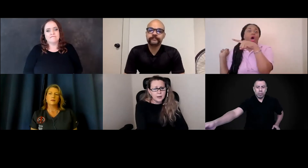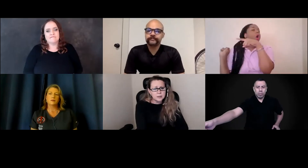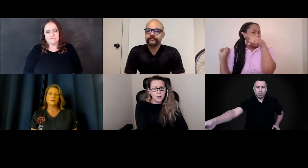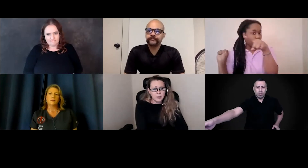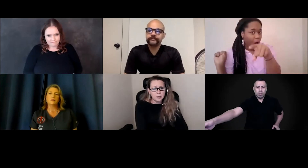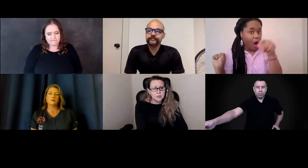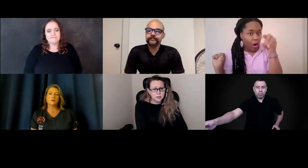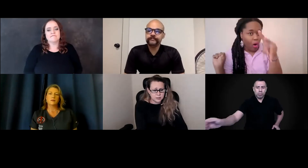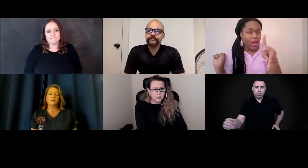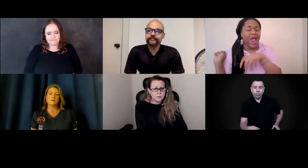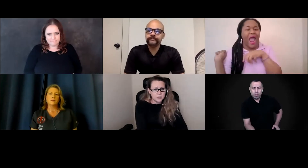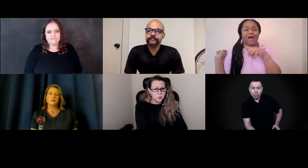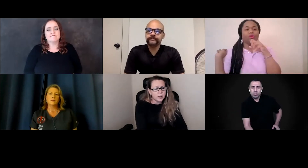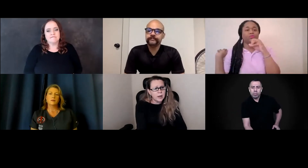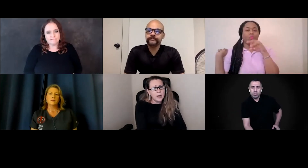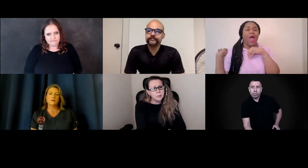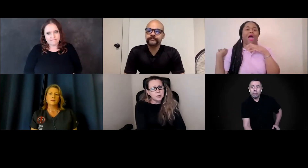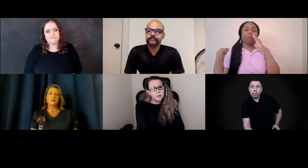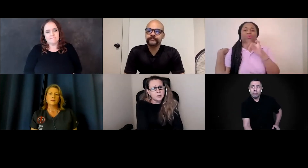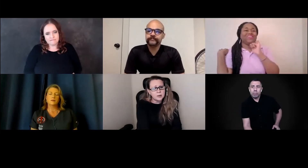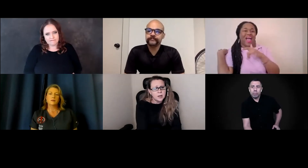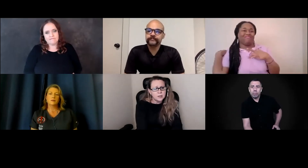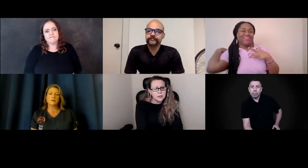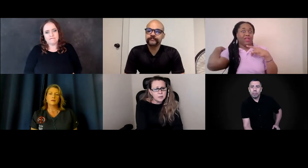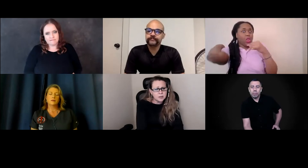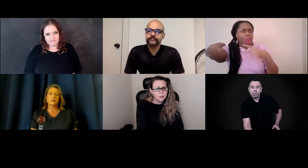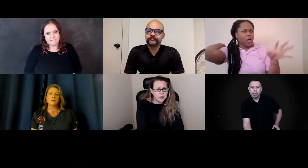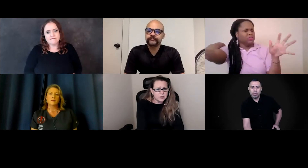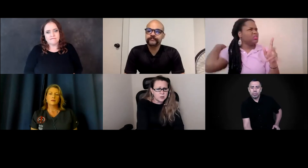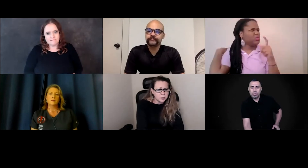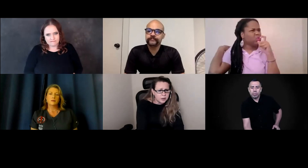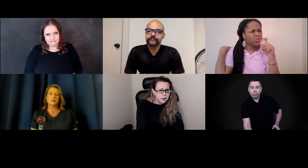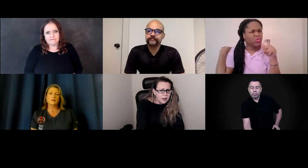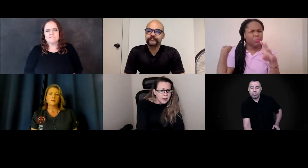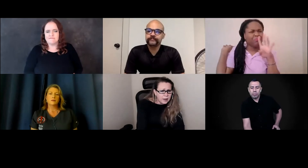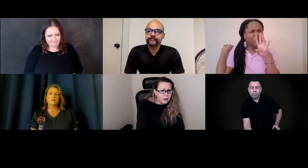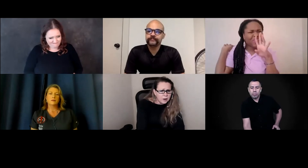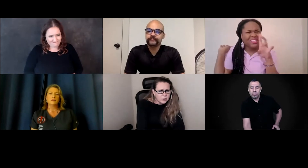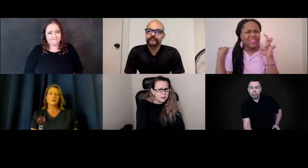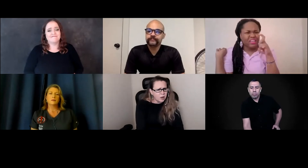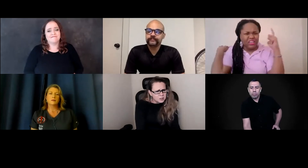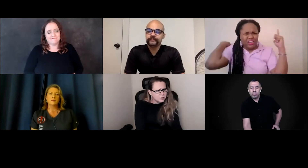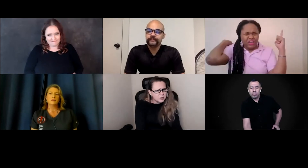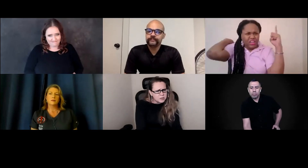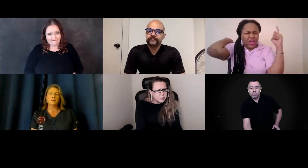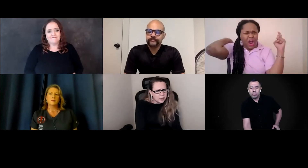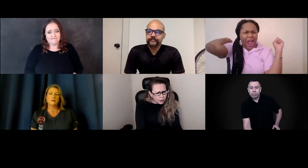And I'm able to see them visually and put the name to the face, so to speak. And I don't want to be lost when someone's speaking.